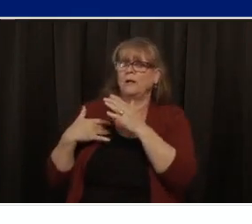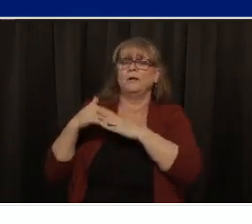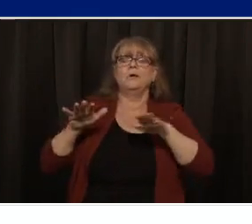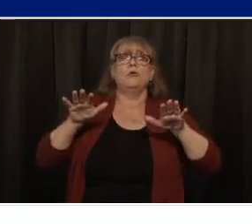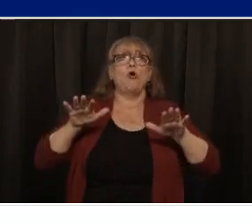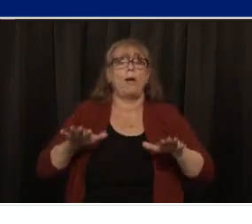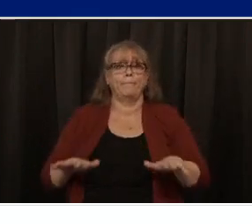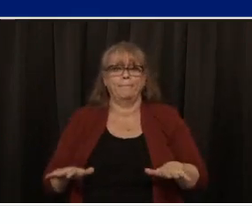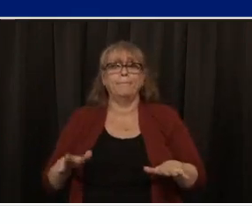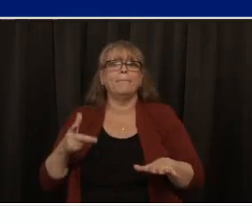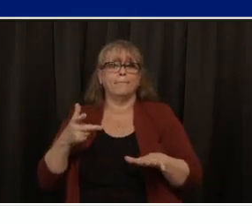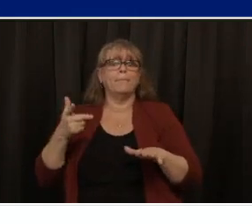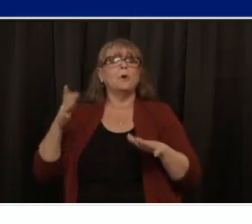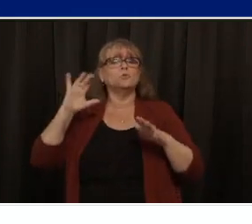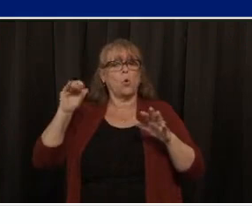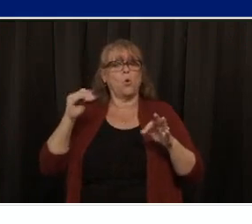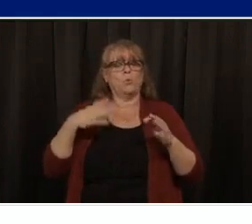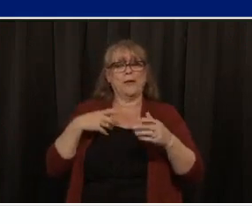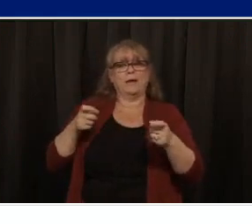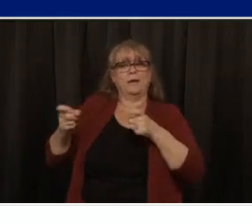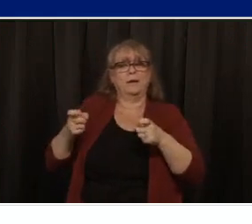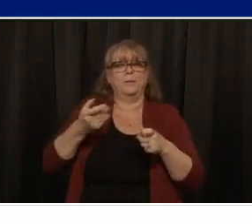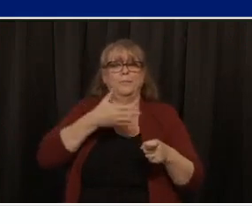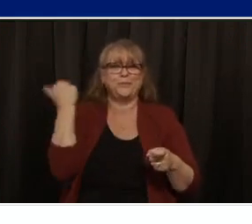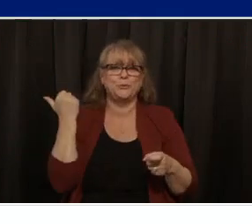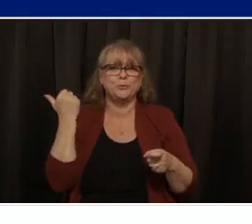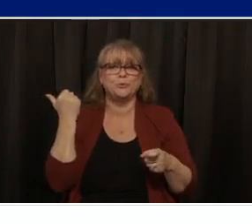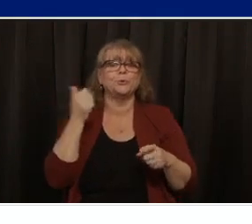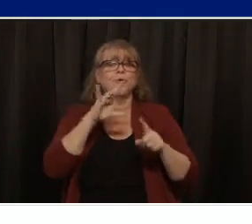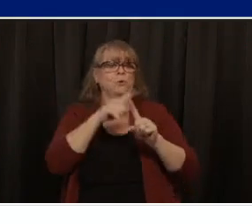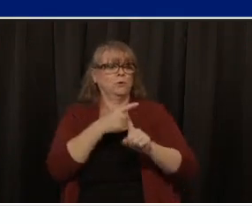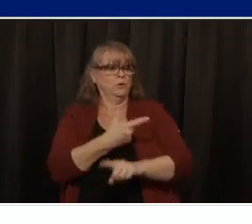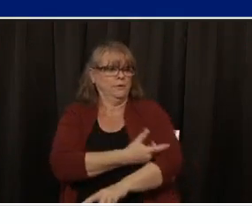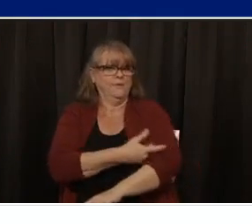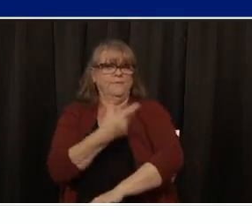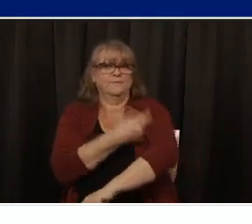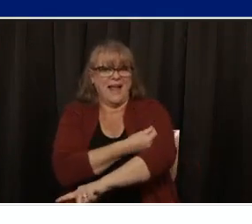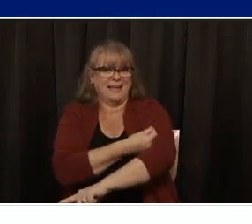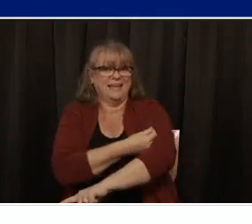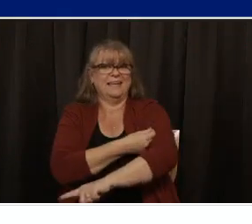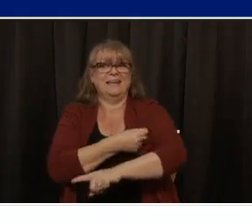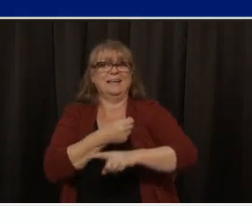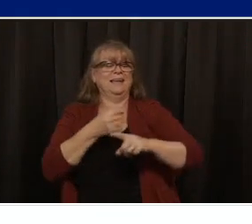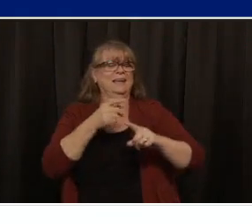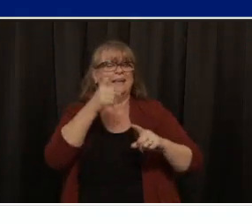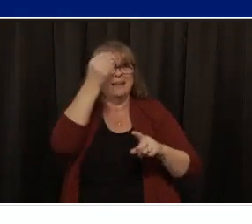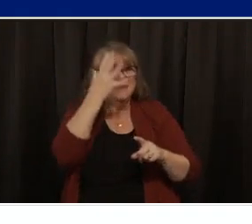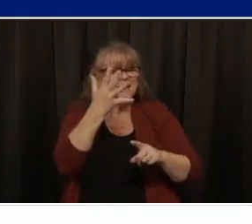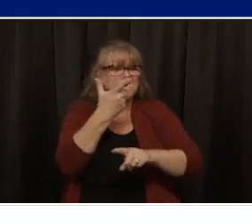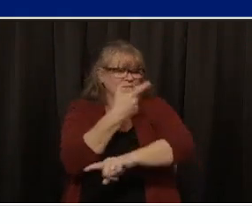vaccines are safe, these are expected, dizziness that occur for some people with vaccinations,